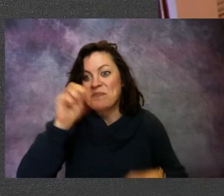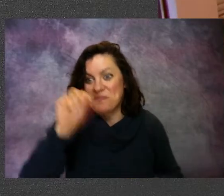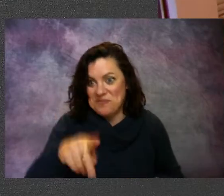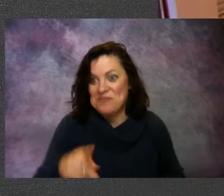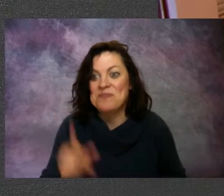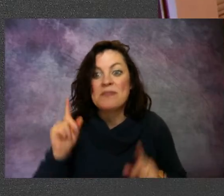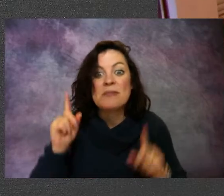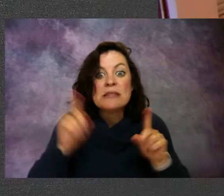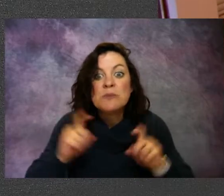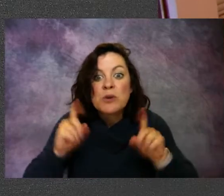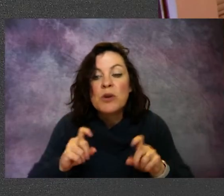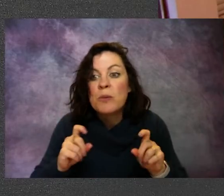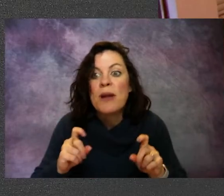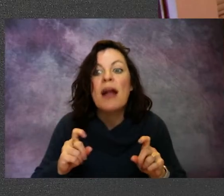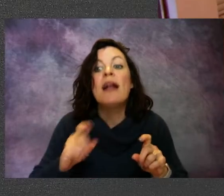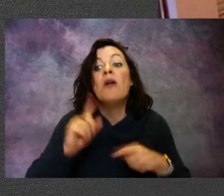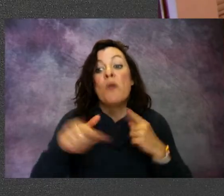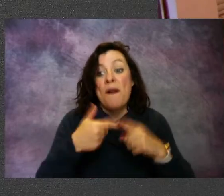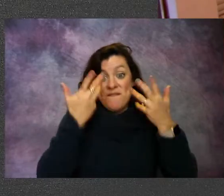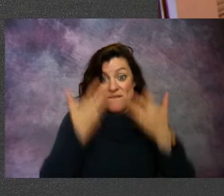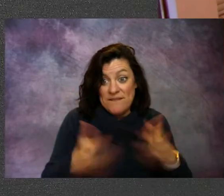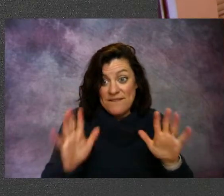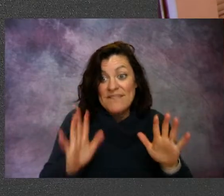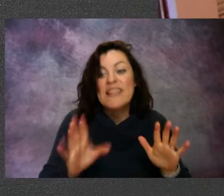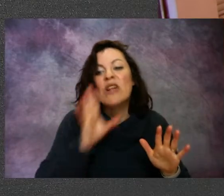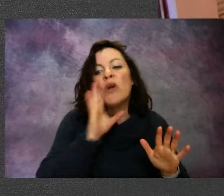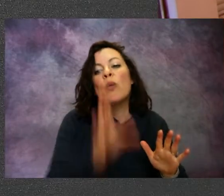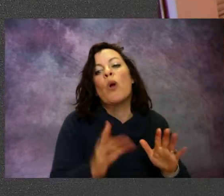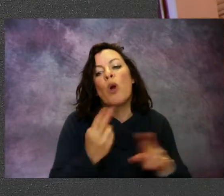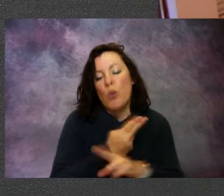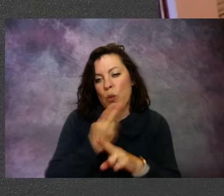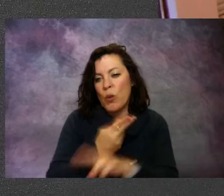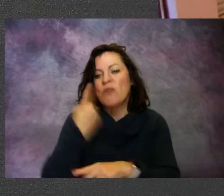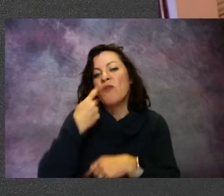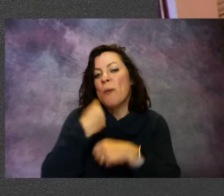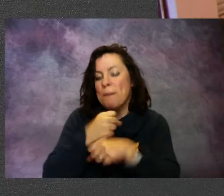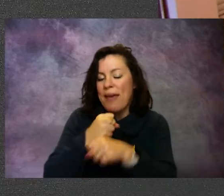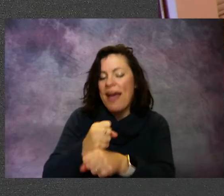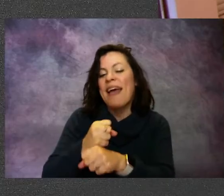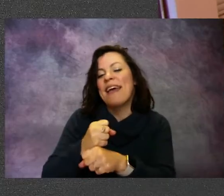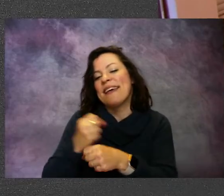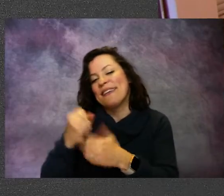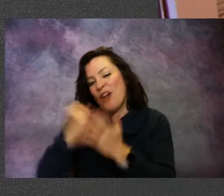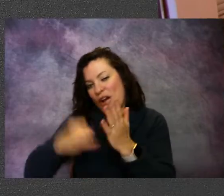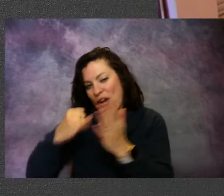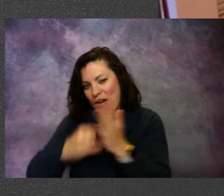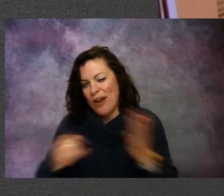and then we will use our science experiment to go along with our craft. So, for our science experiment today,